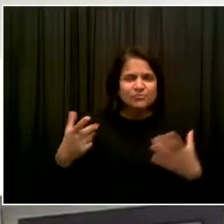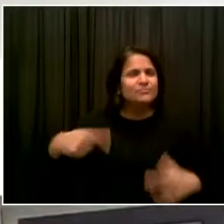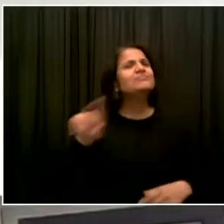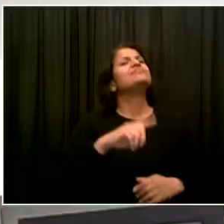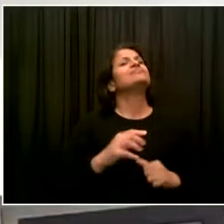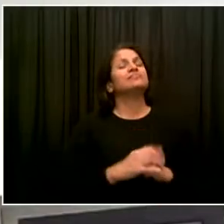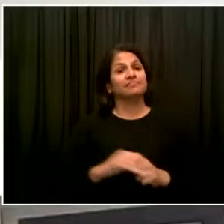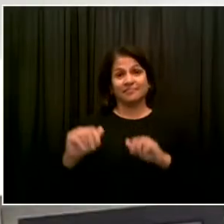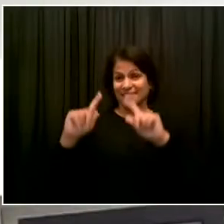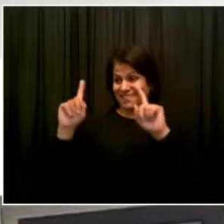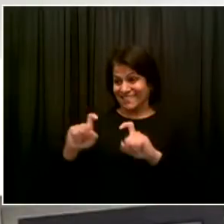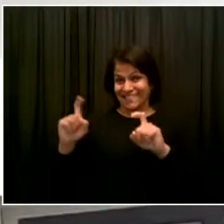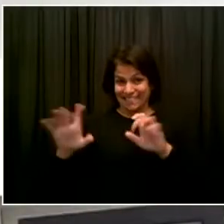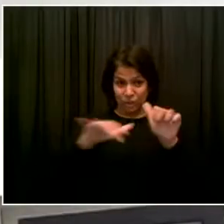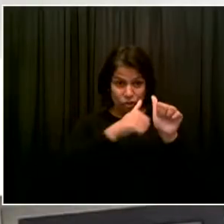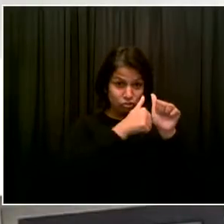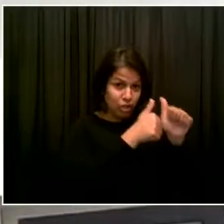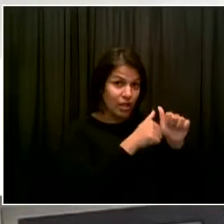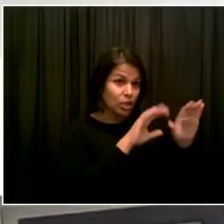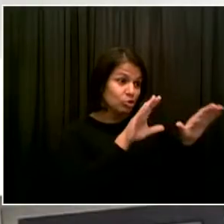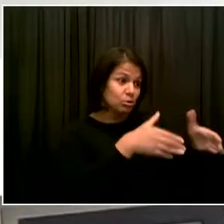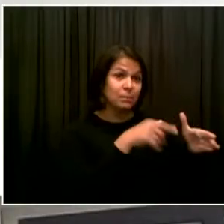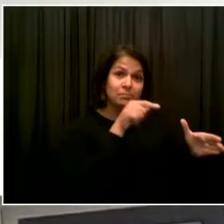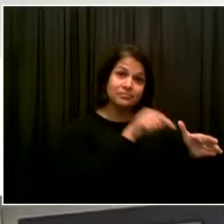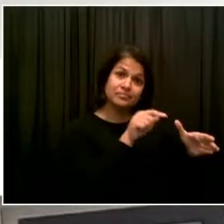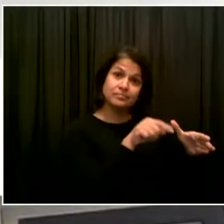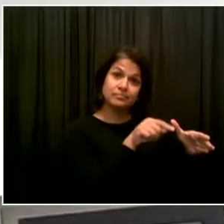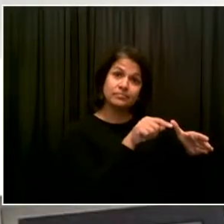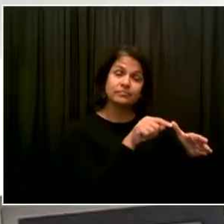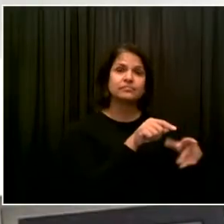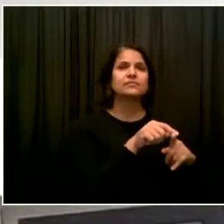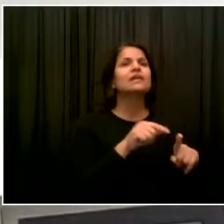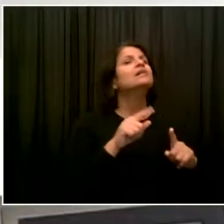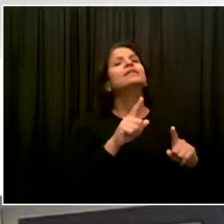I HAVE O TSAY THE TEST AND TRACE CORE